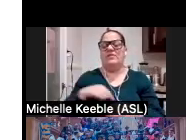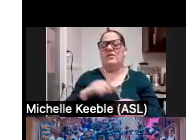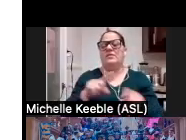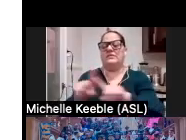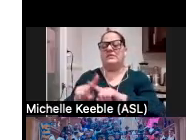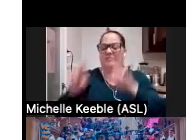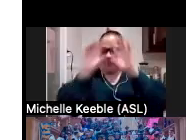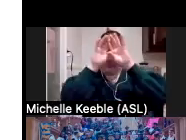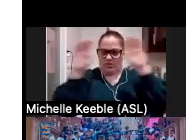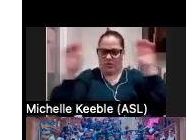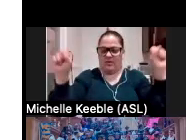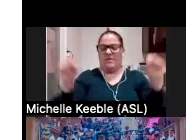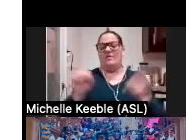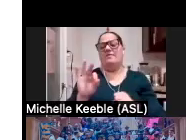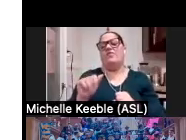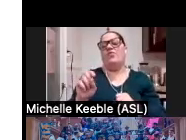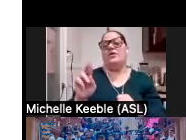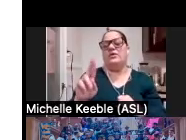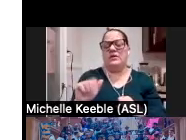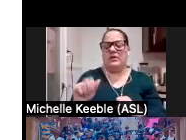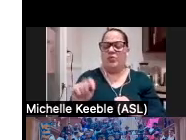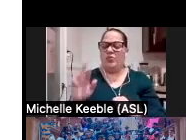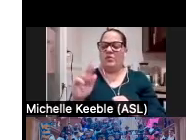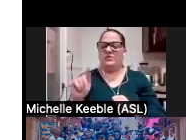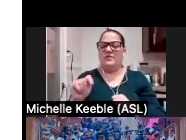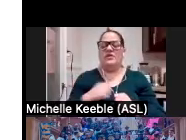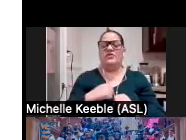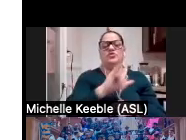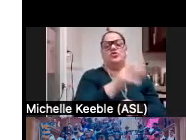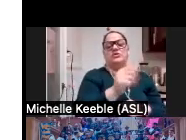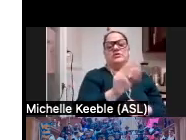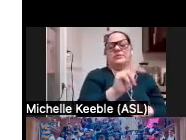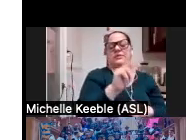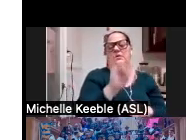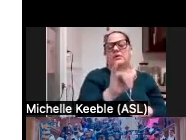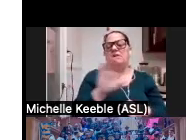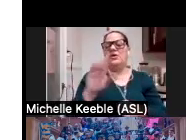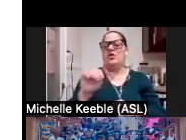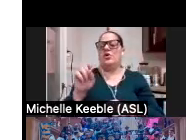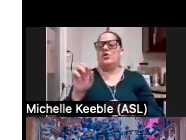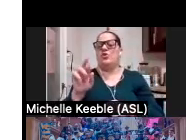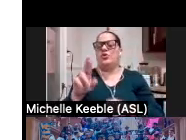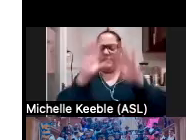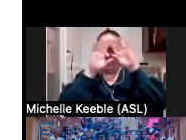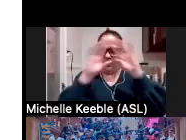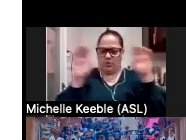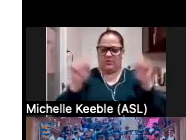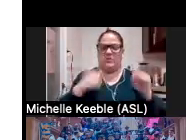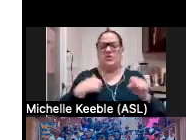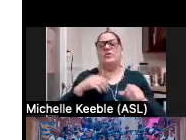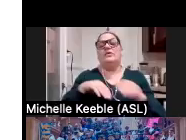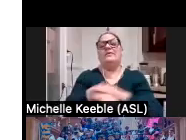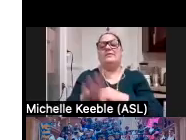from Franklin Dan Delano Roosevelt to Jimmy Carter about issues affecting people with disabilities.